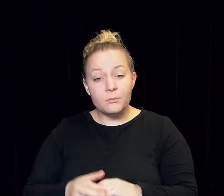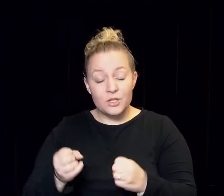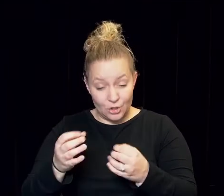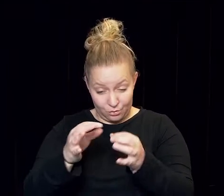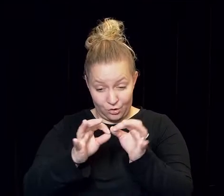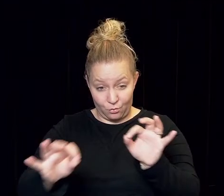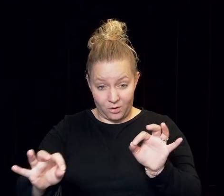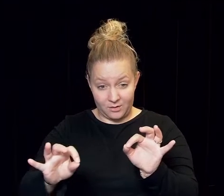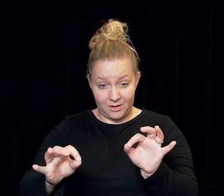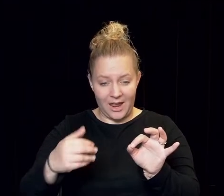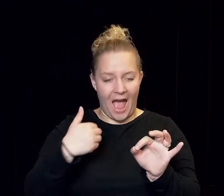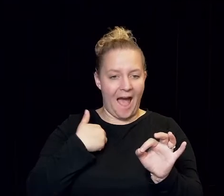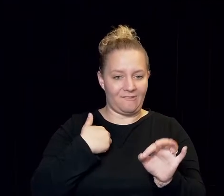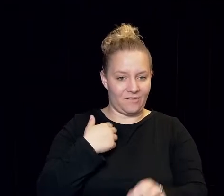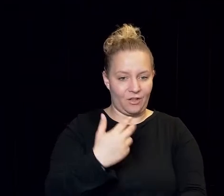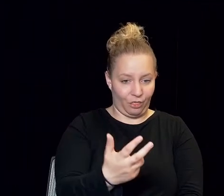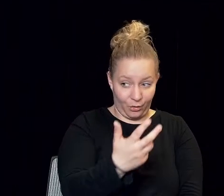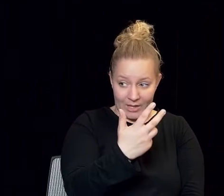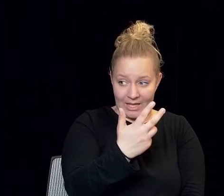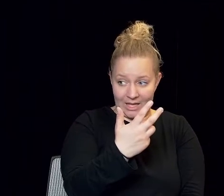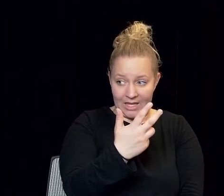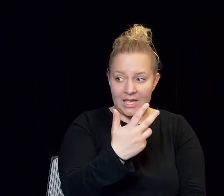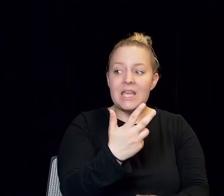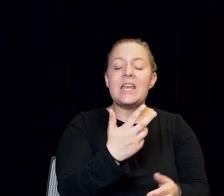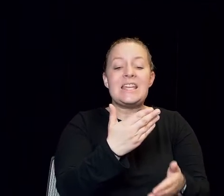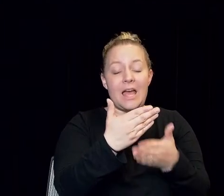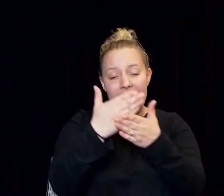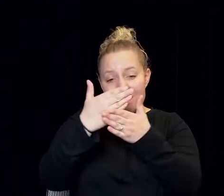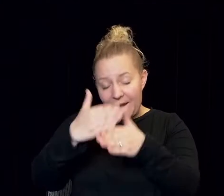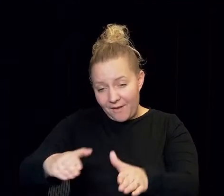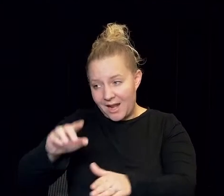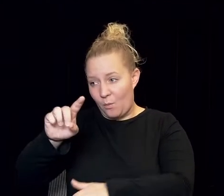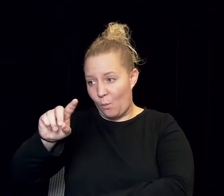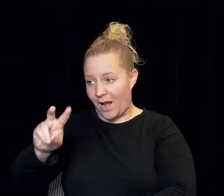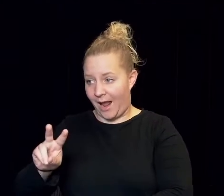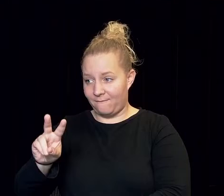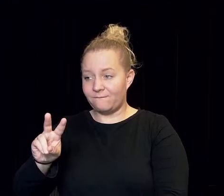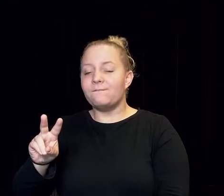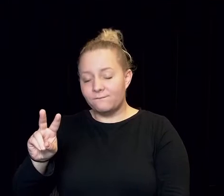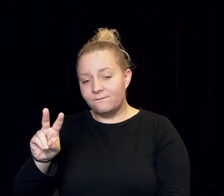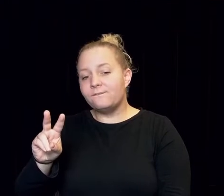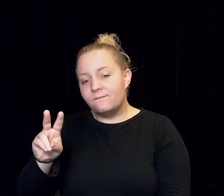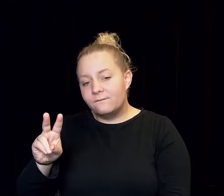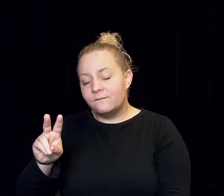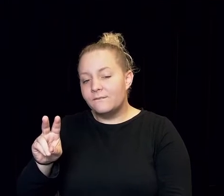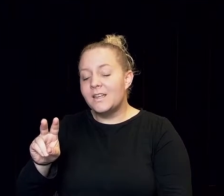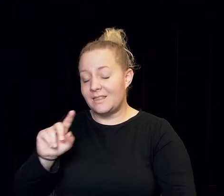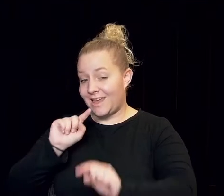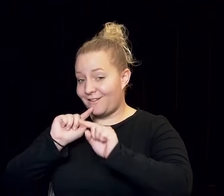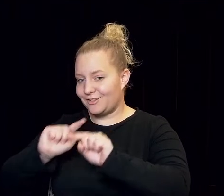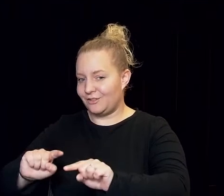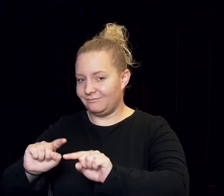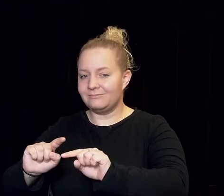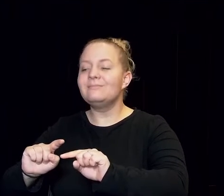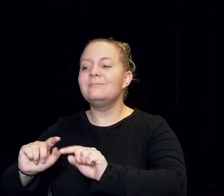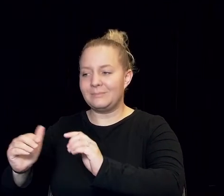is I had 3 and I divided it up into half. And my final answer here was 6 total pieces.